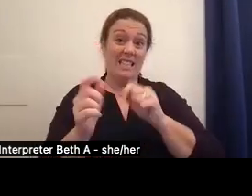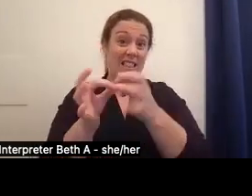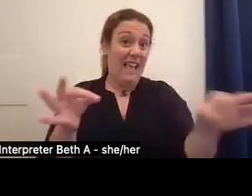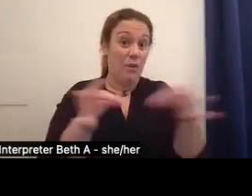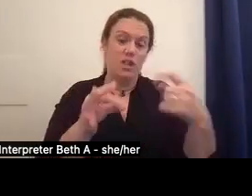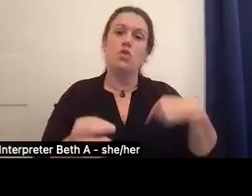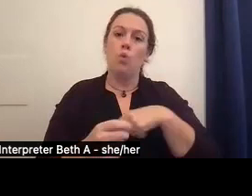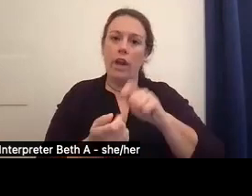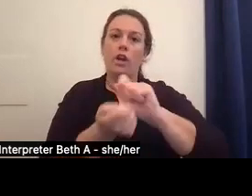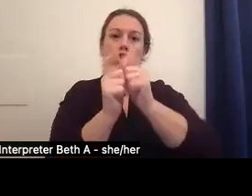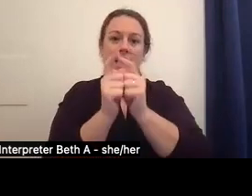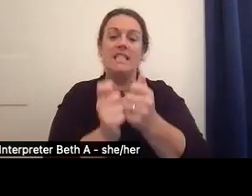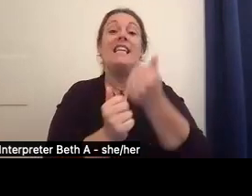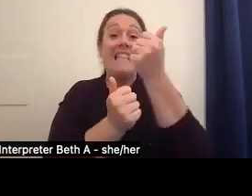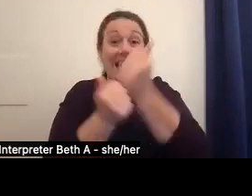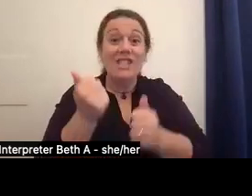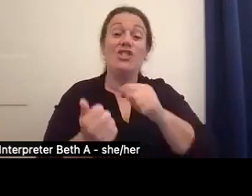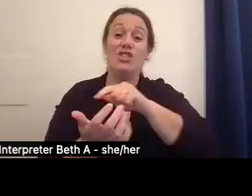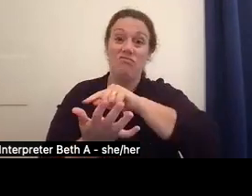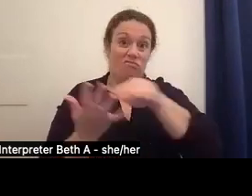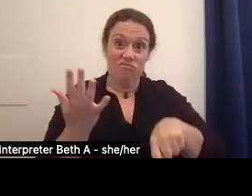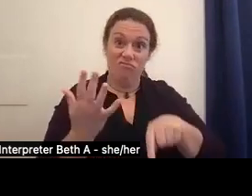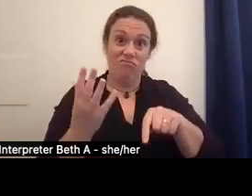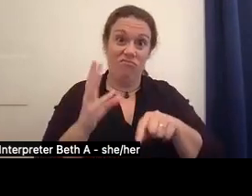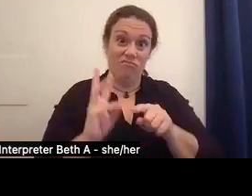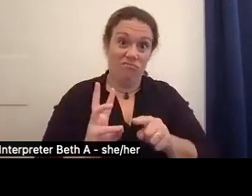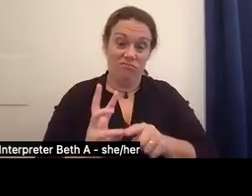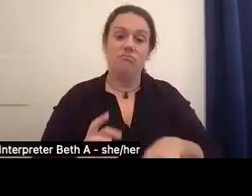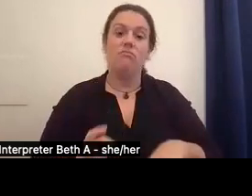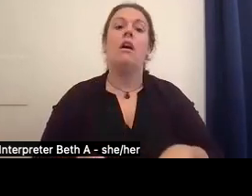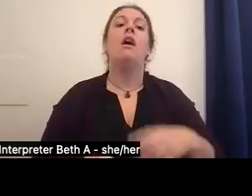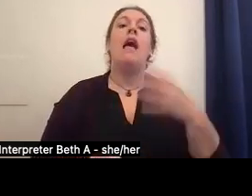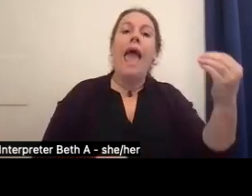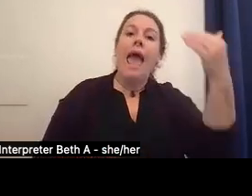system, our knowledge system, and the language all at the same time, in other words to repair some of